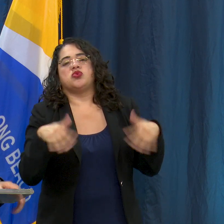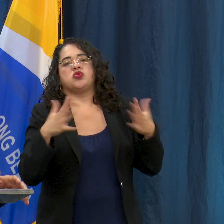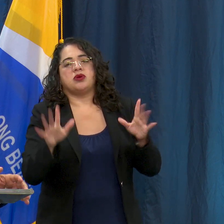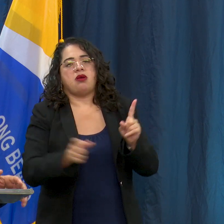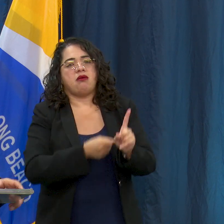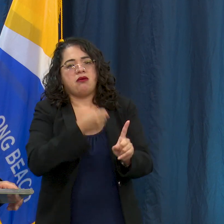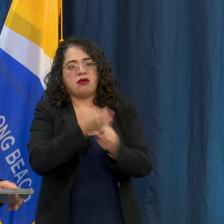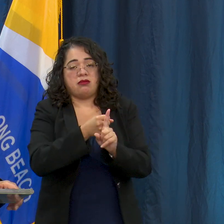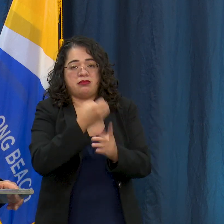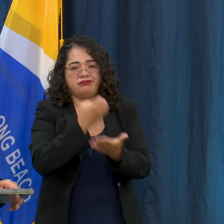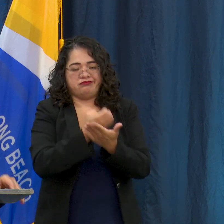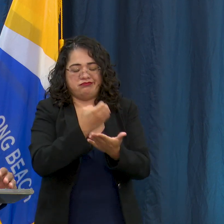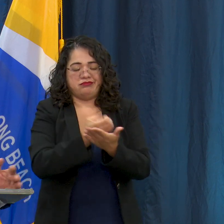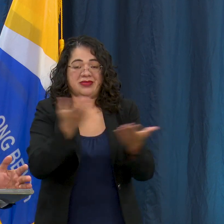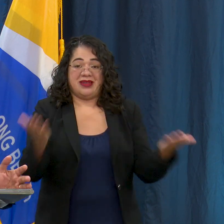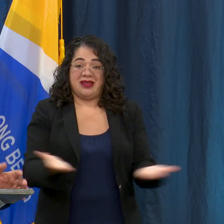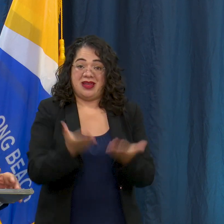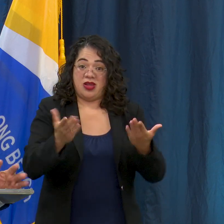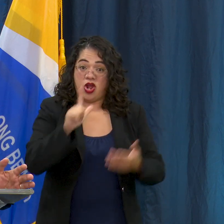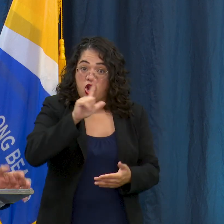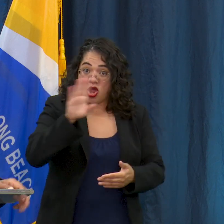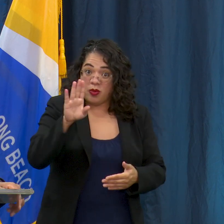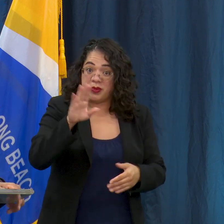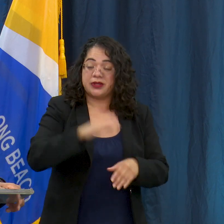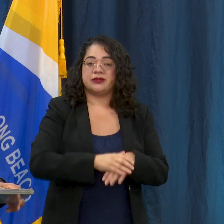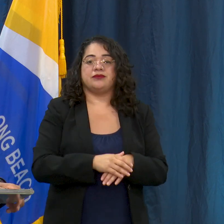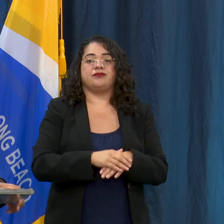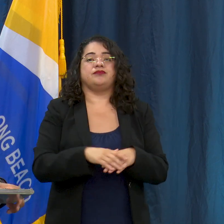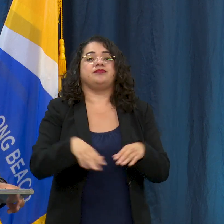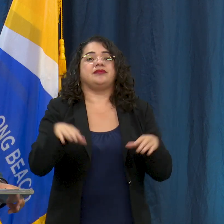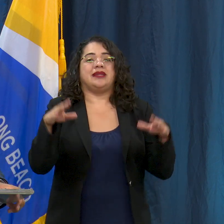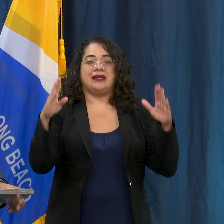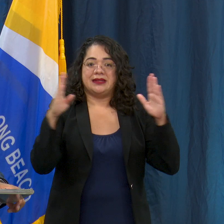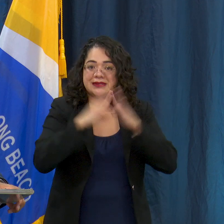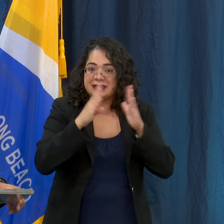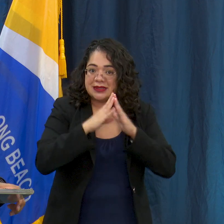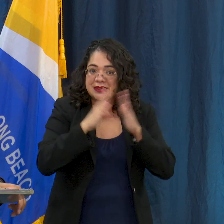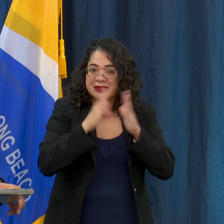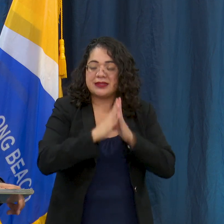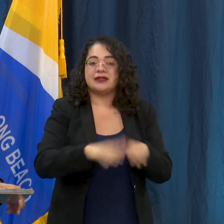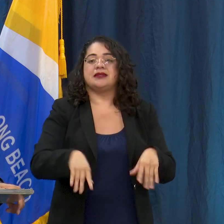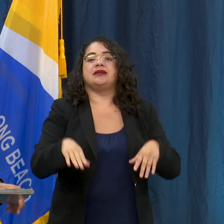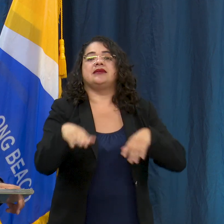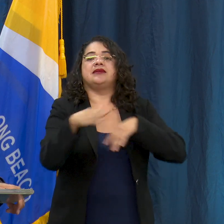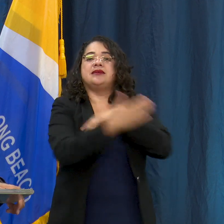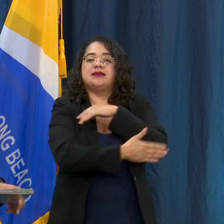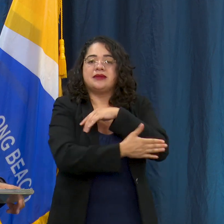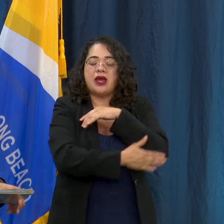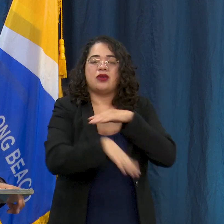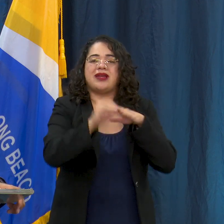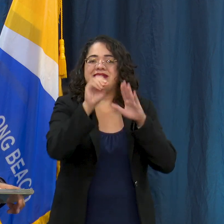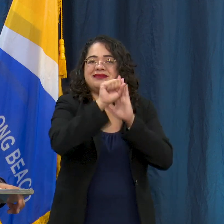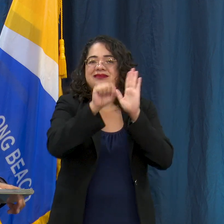community, as a city, and also as a state. We know that shutdown